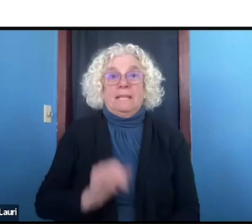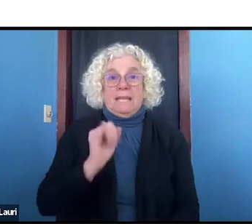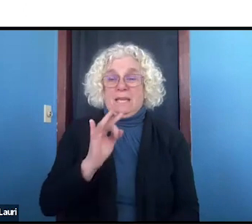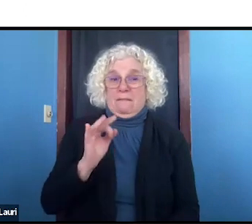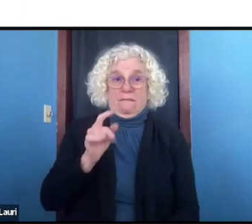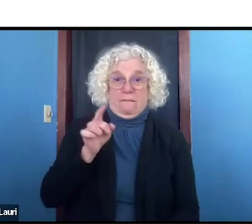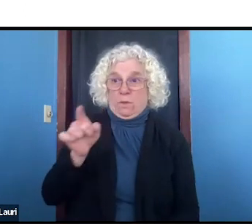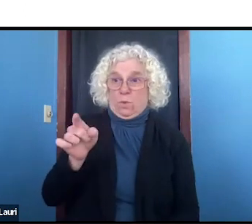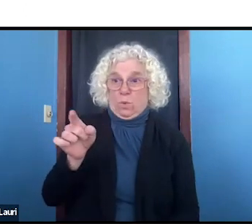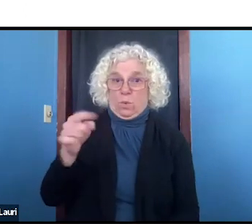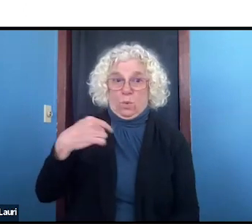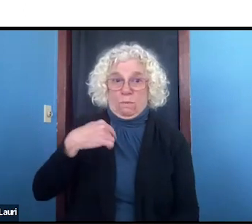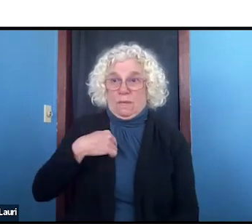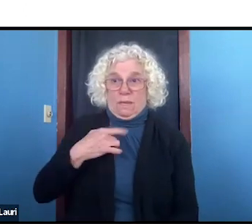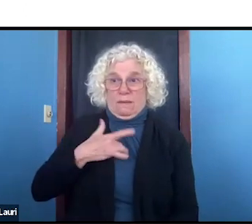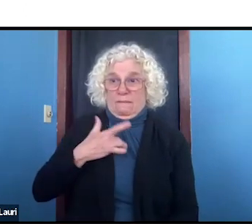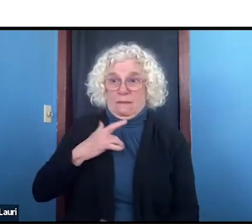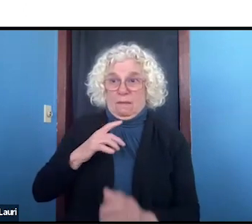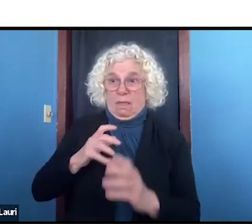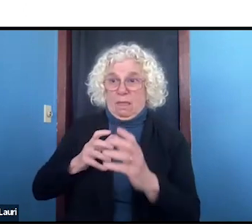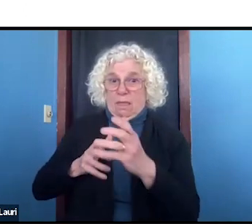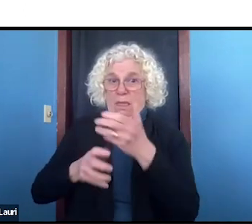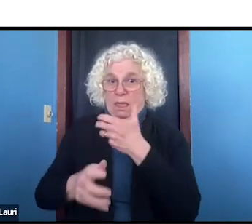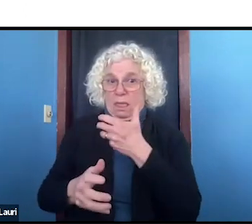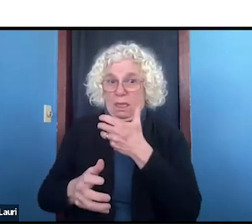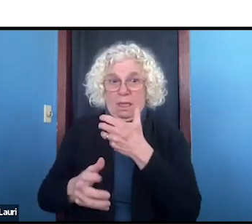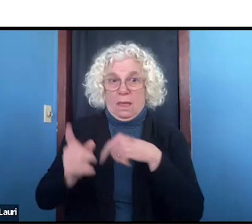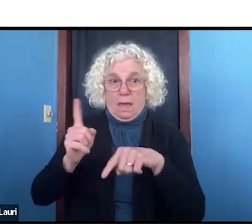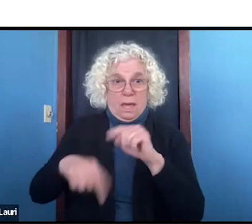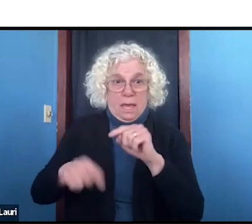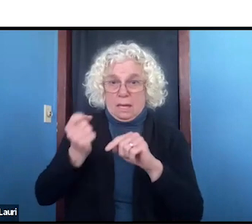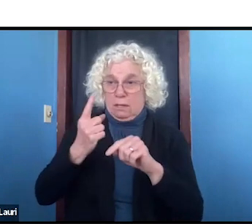if I cannot do that, if I don't understand what is holding